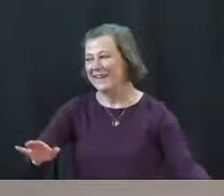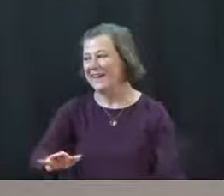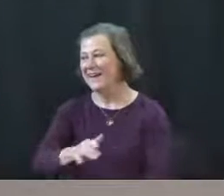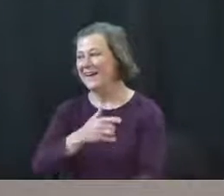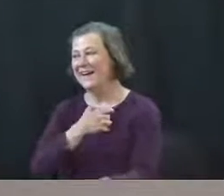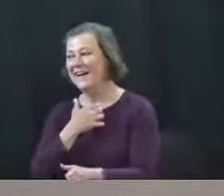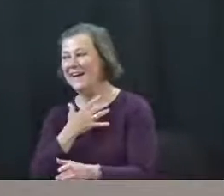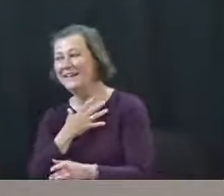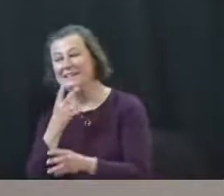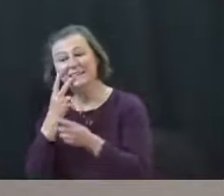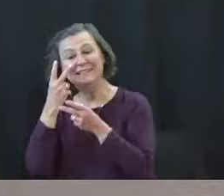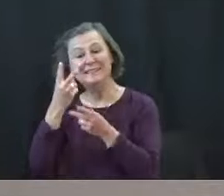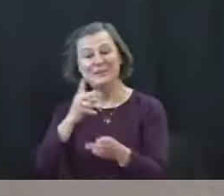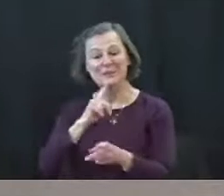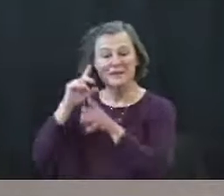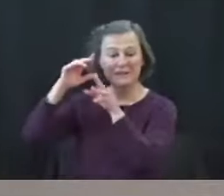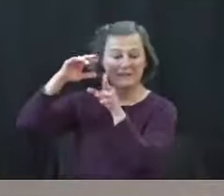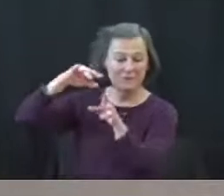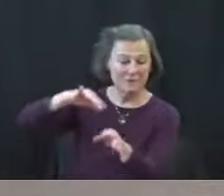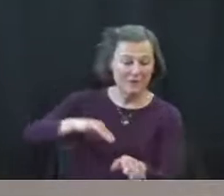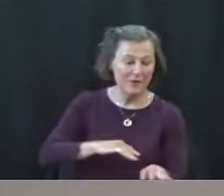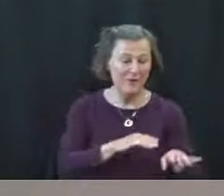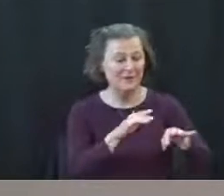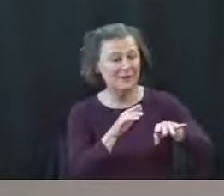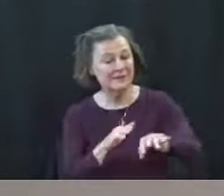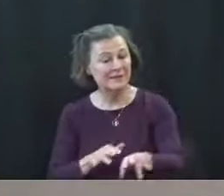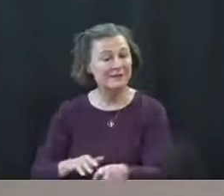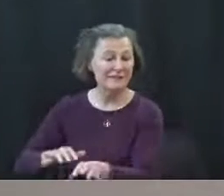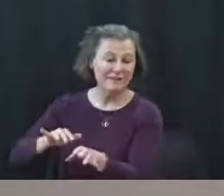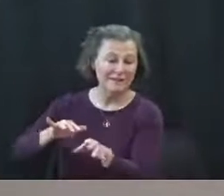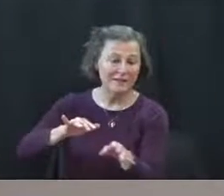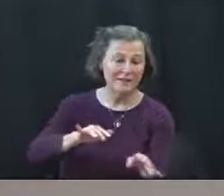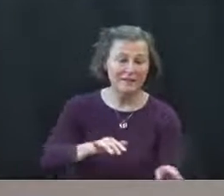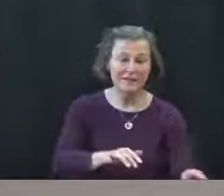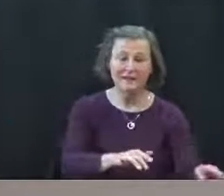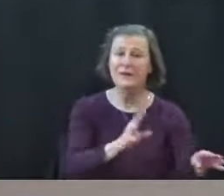I see the river flowing, water running by,